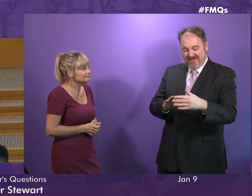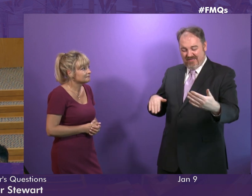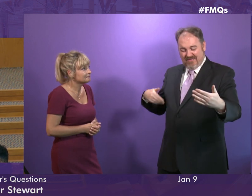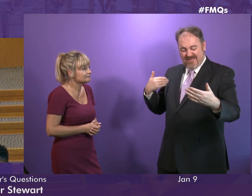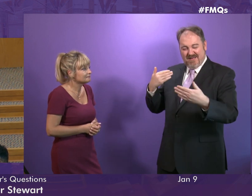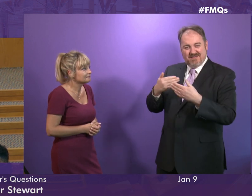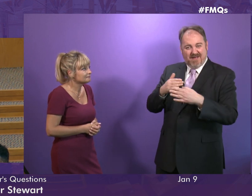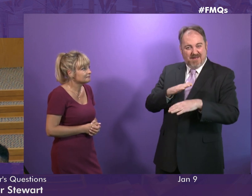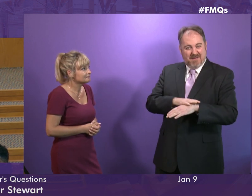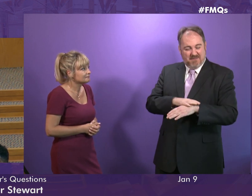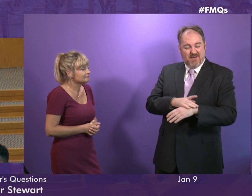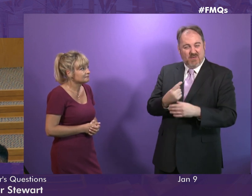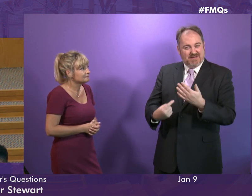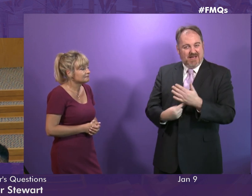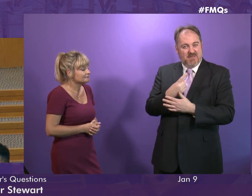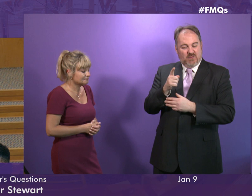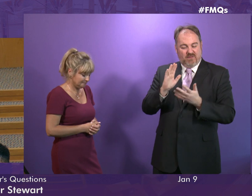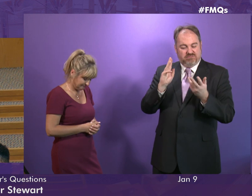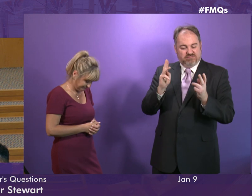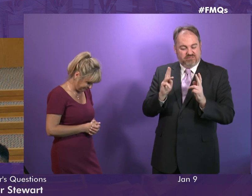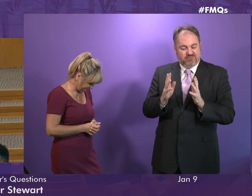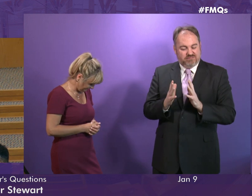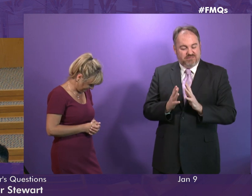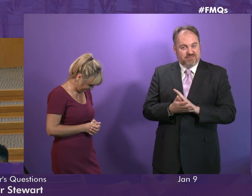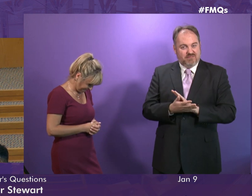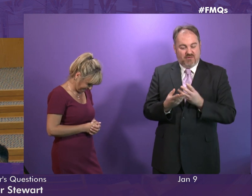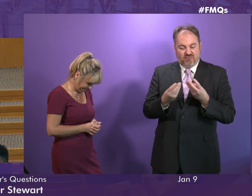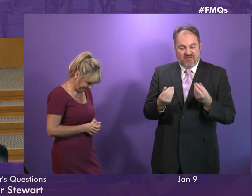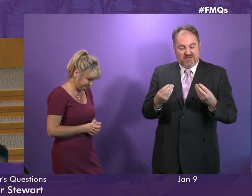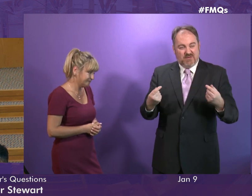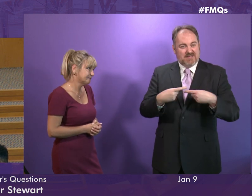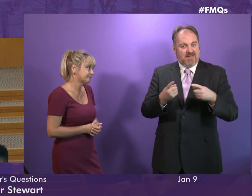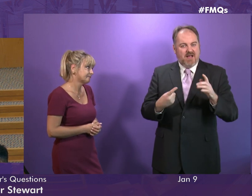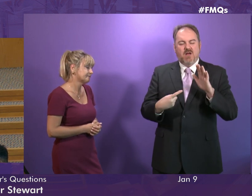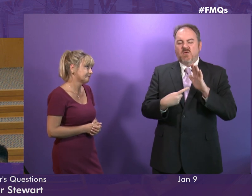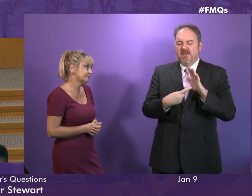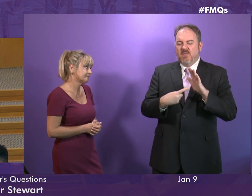her Government has systematically eroded resources that are a lifeline to local authorities.